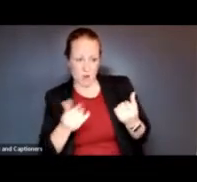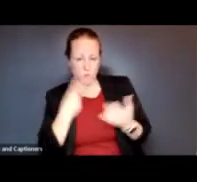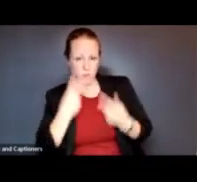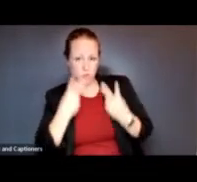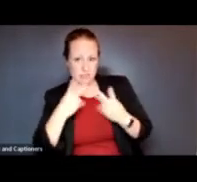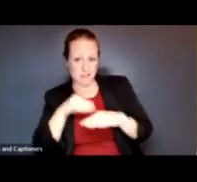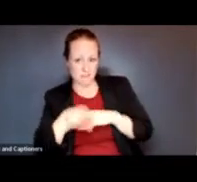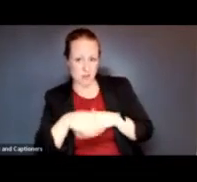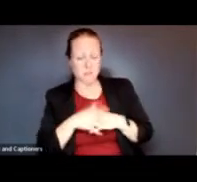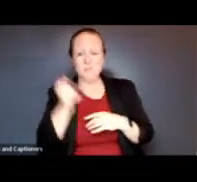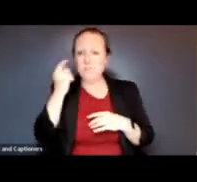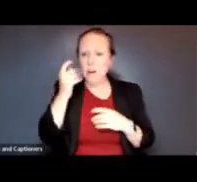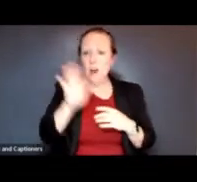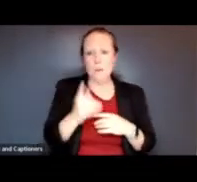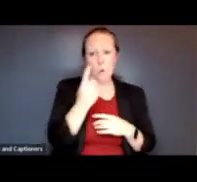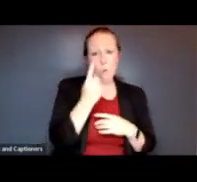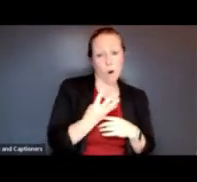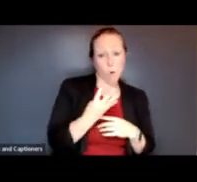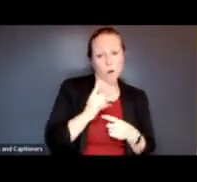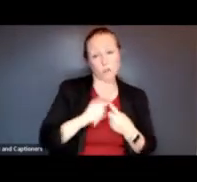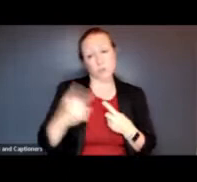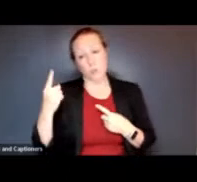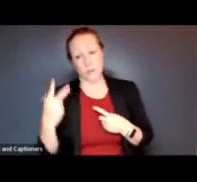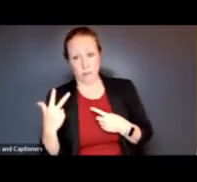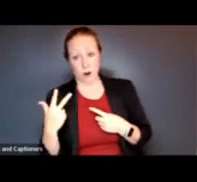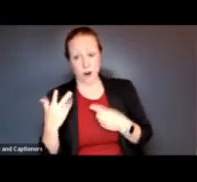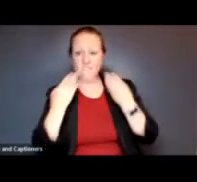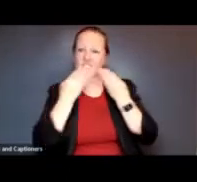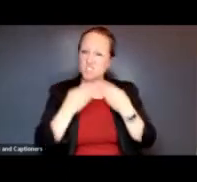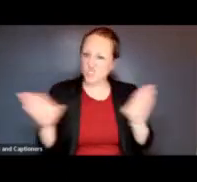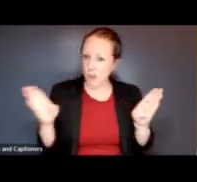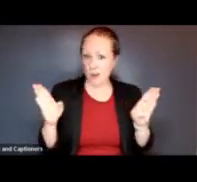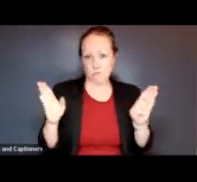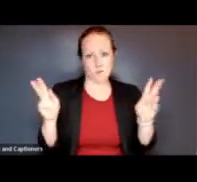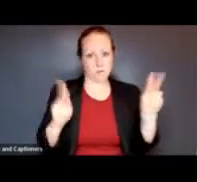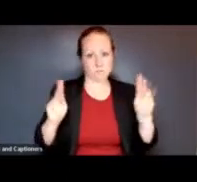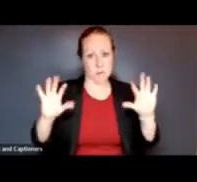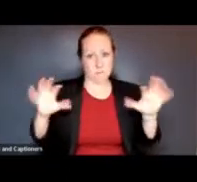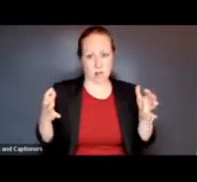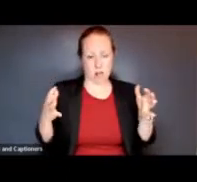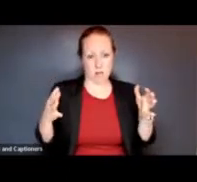quarter to a third of the general population, everybody has had at least one traumatic